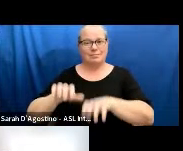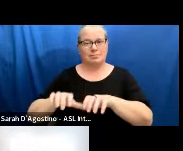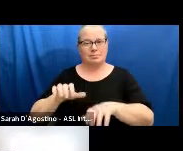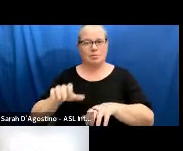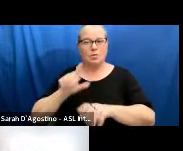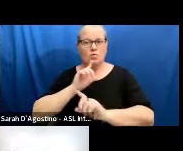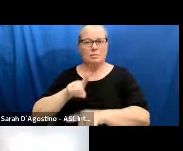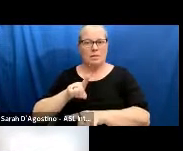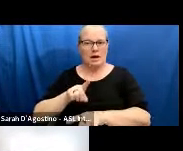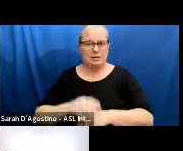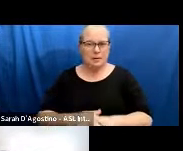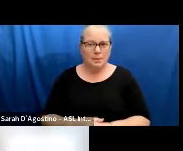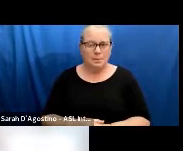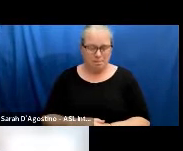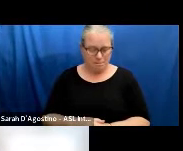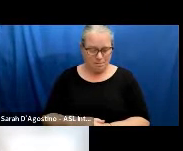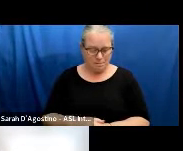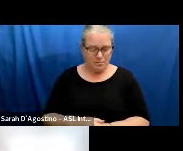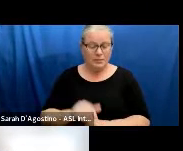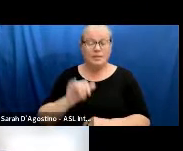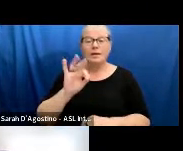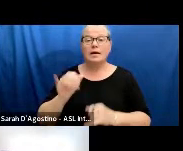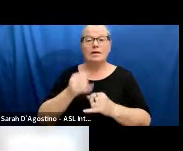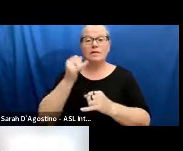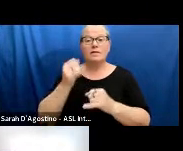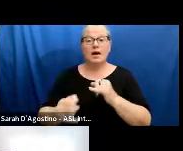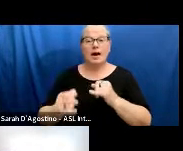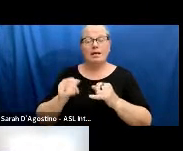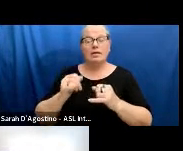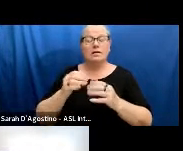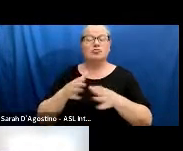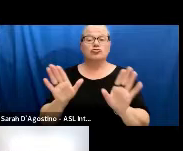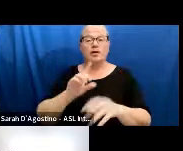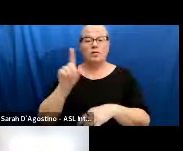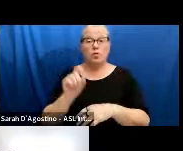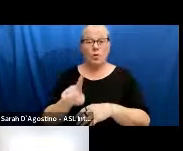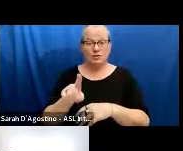finally if you have a general question please send it to the chat box as well and we will try